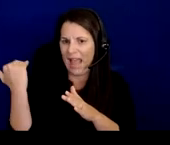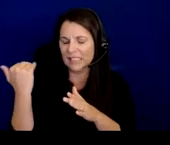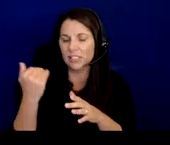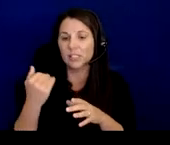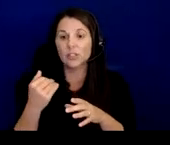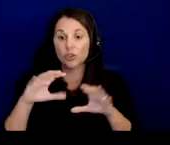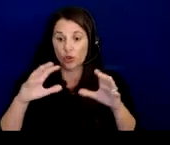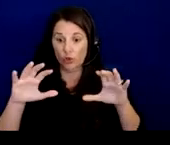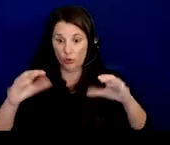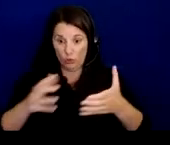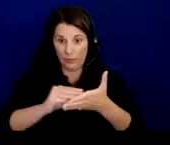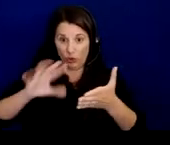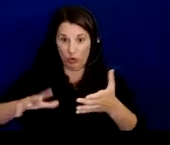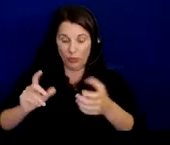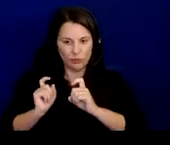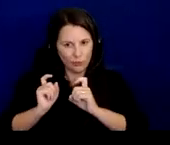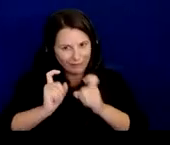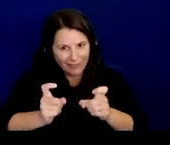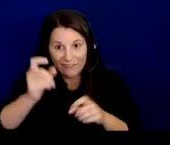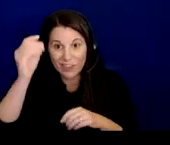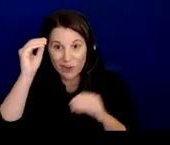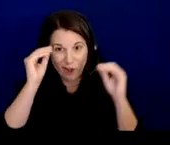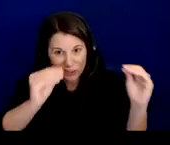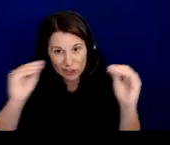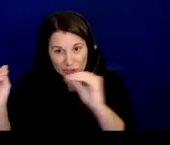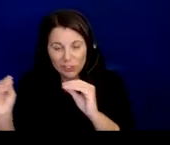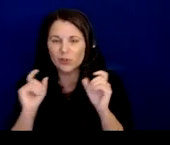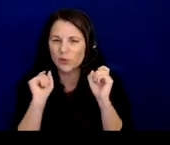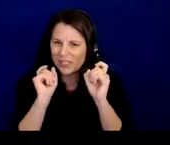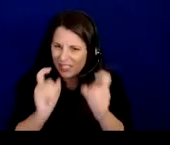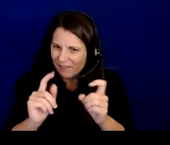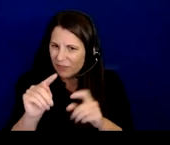the value of the community facilitates a civic imagination.